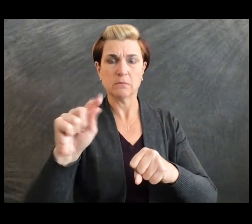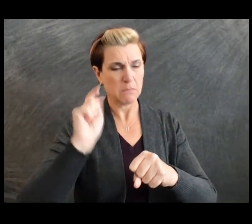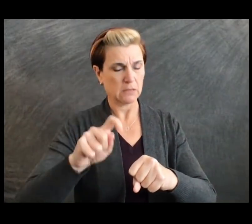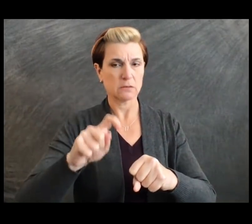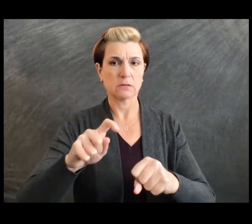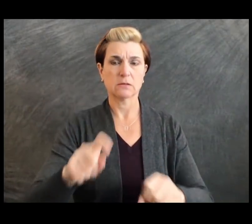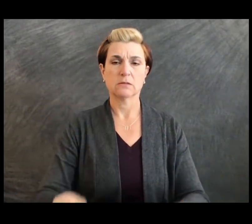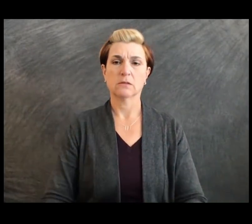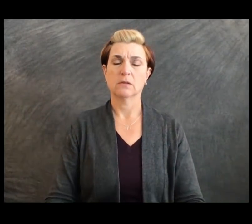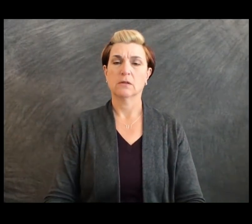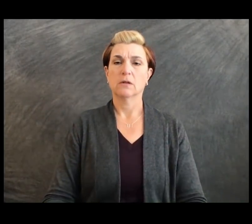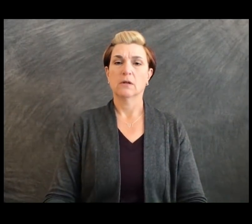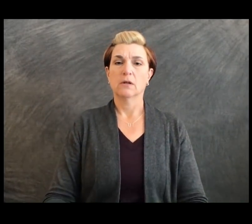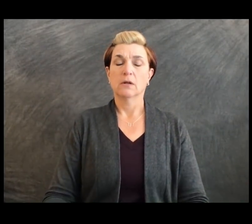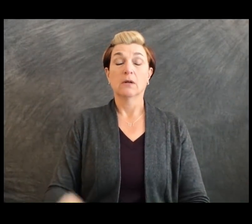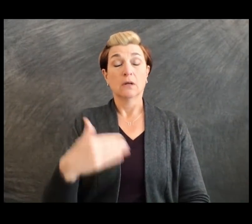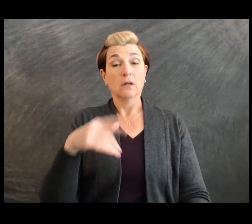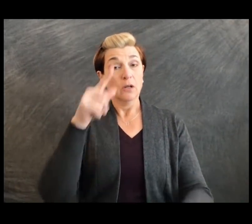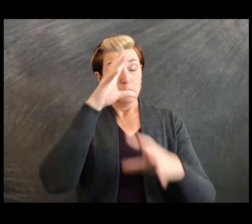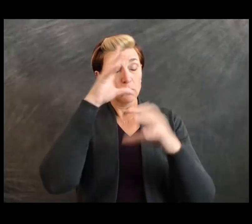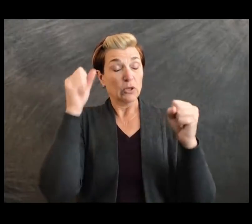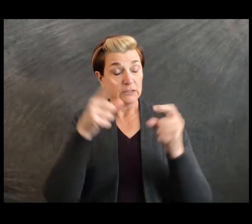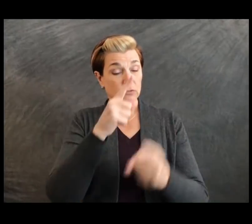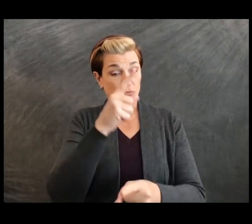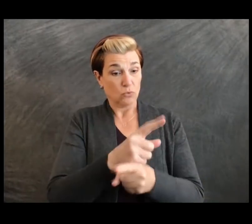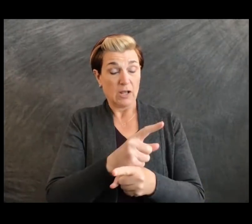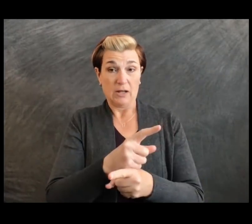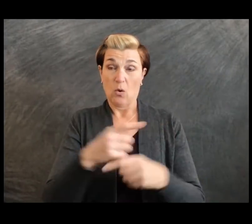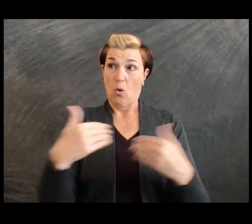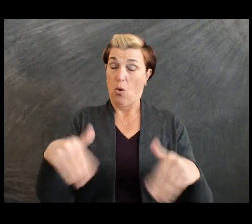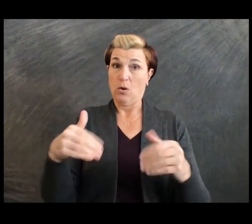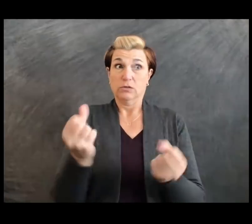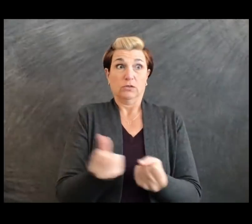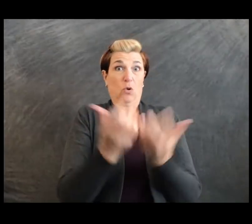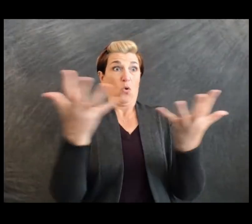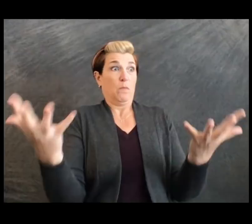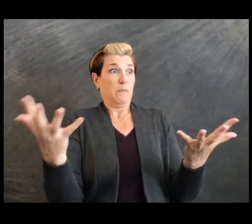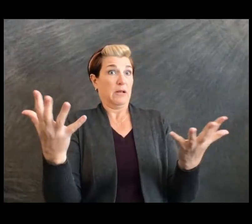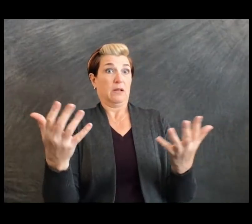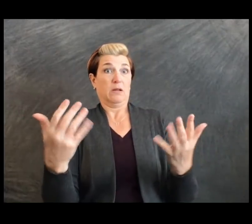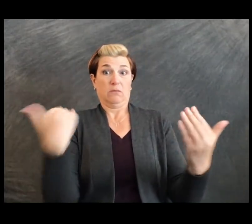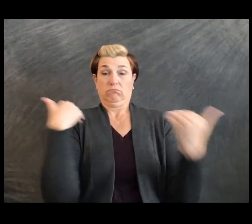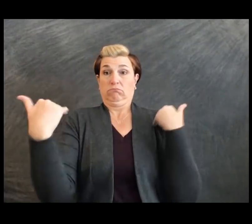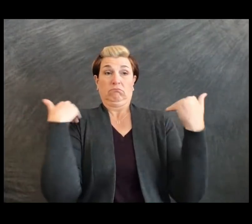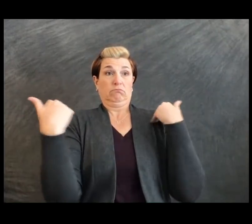at the outpouring of support from American businesses the president spoke